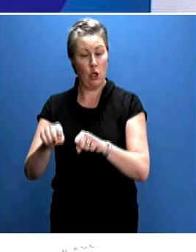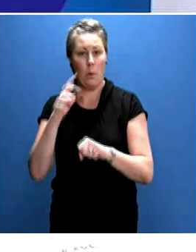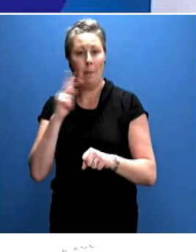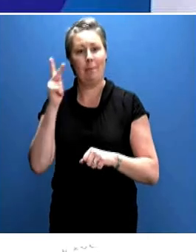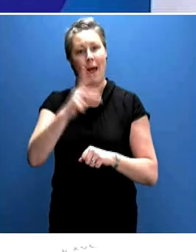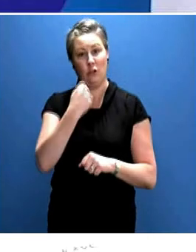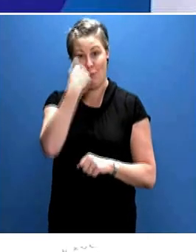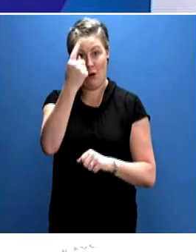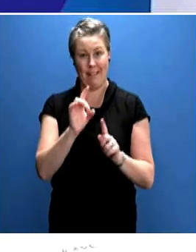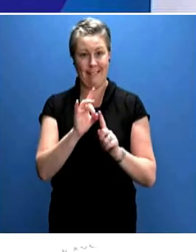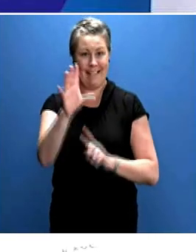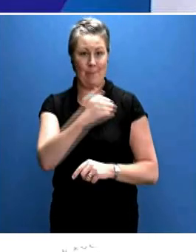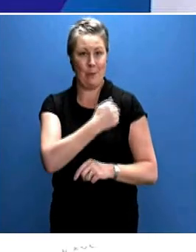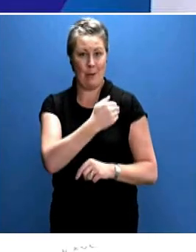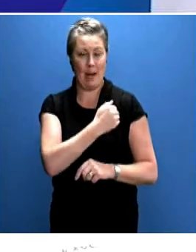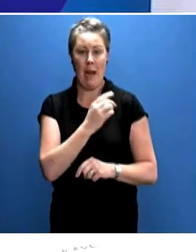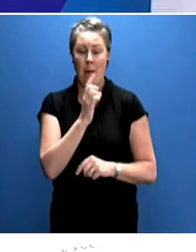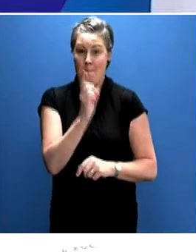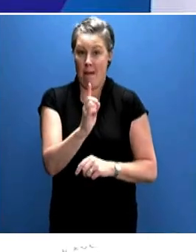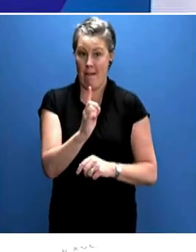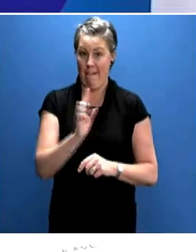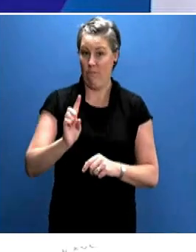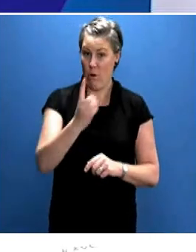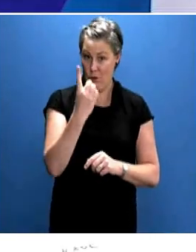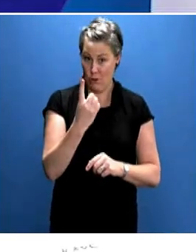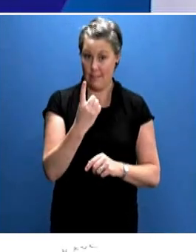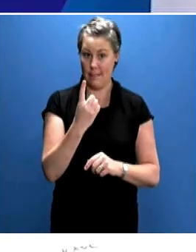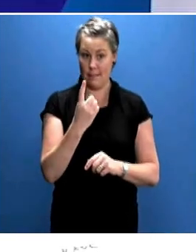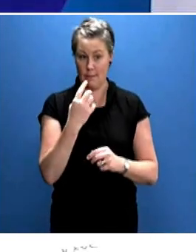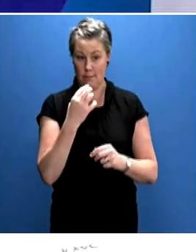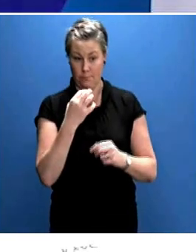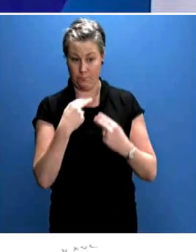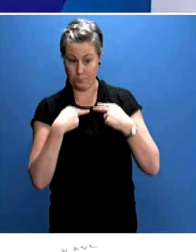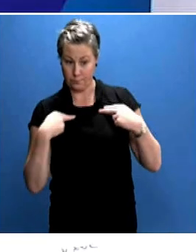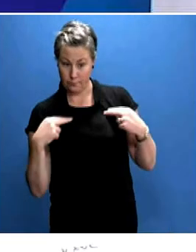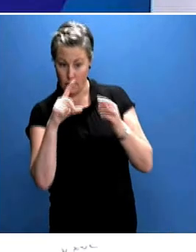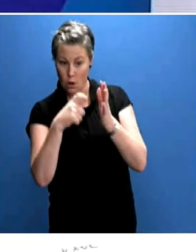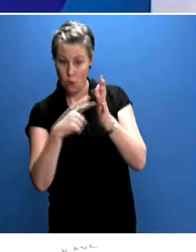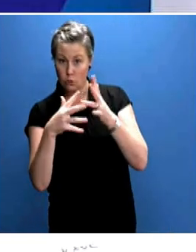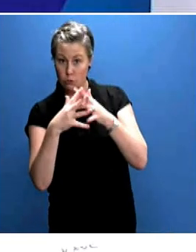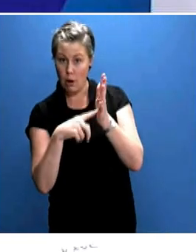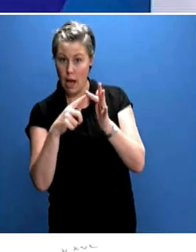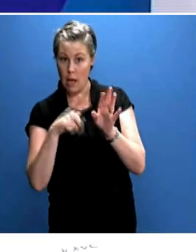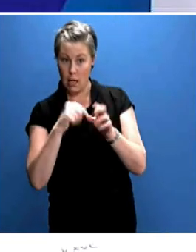Perhaps before we do that, Mr Crowley might give us a little preview of tomorrow.